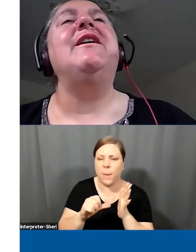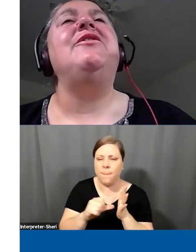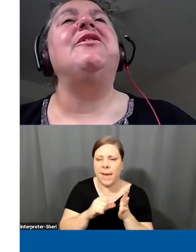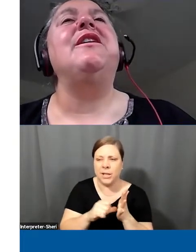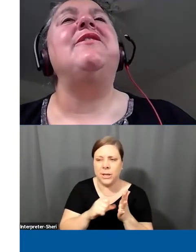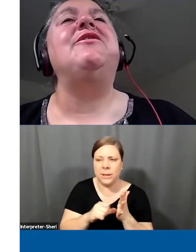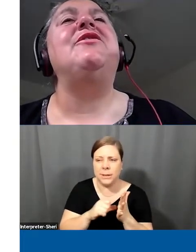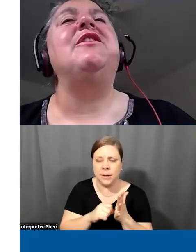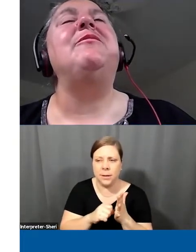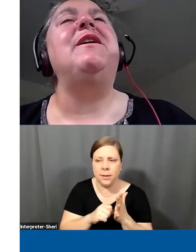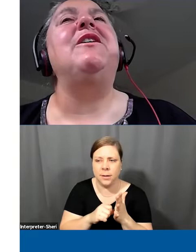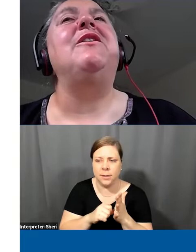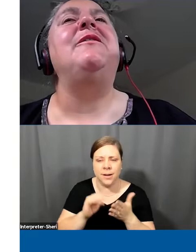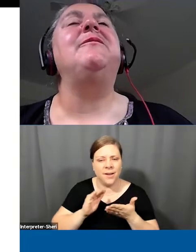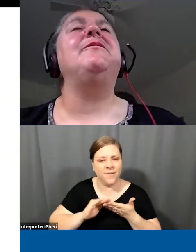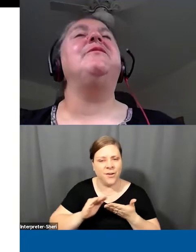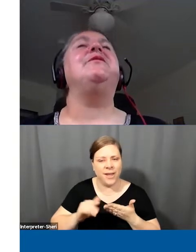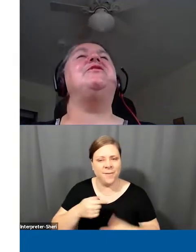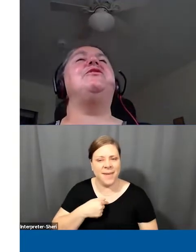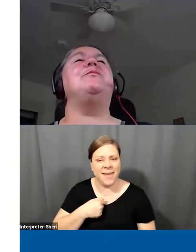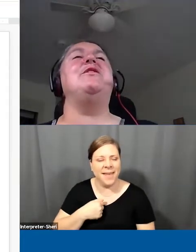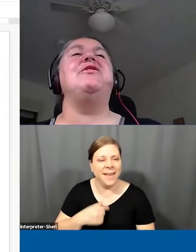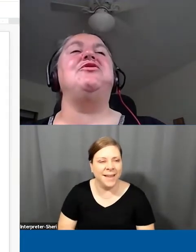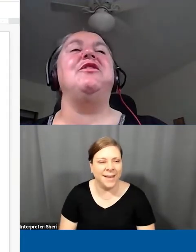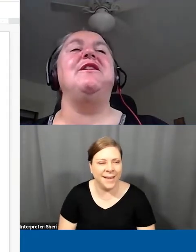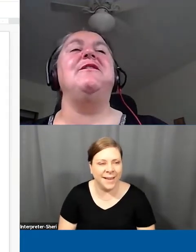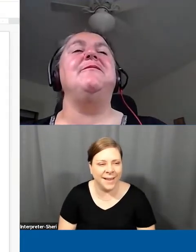and you're gonna have to forgive me here. This is the part that's tricky.